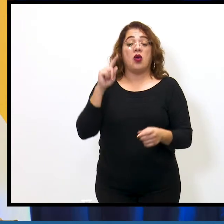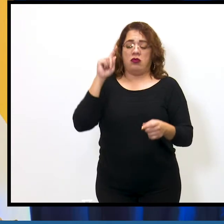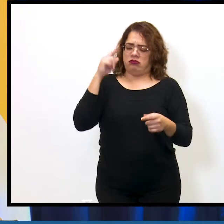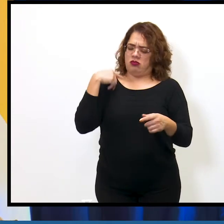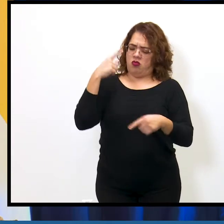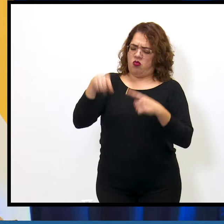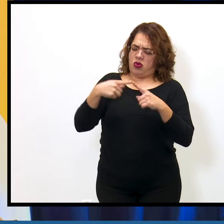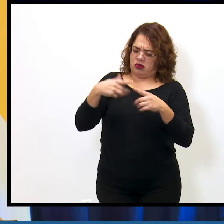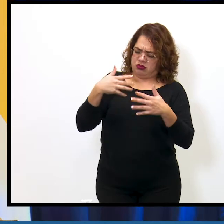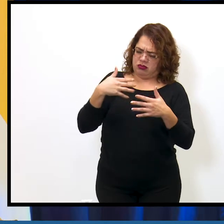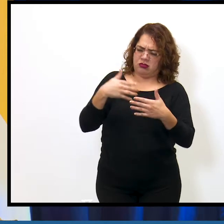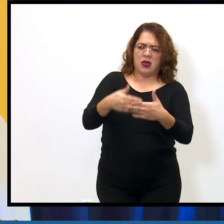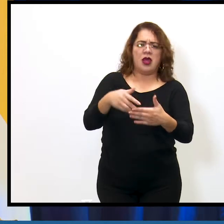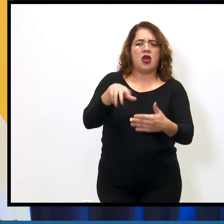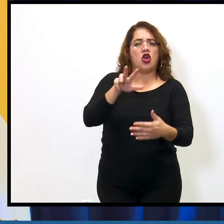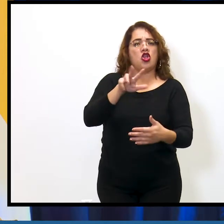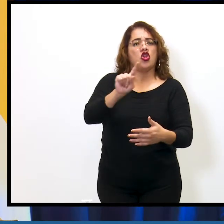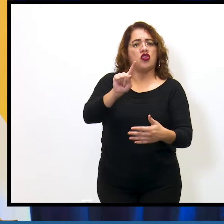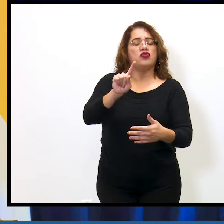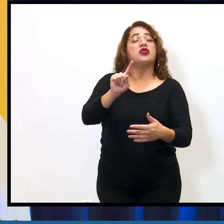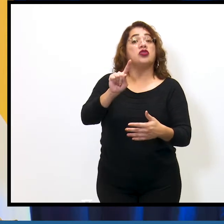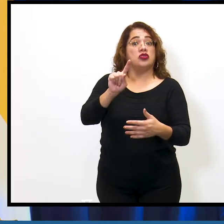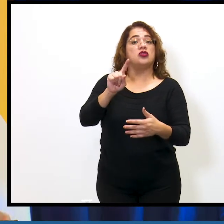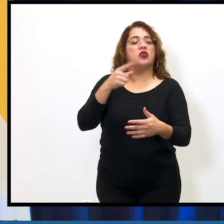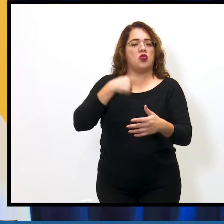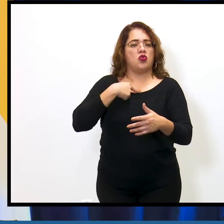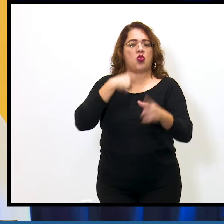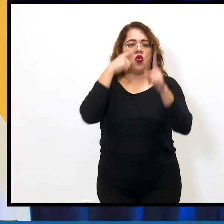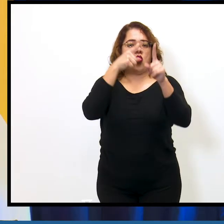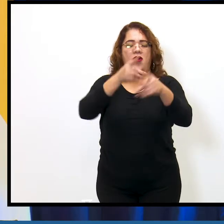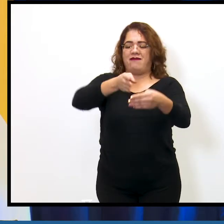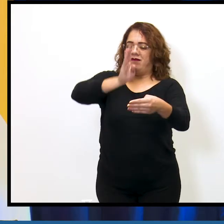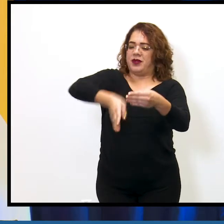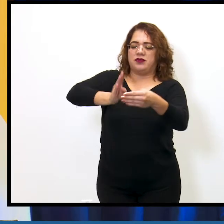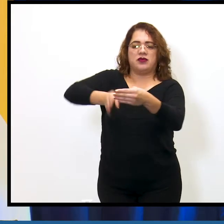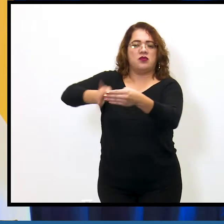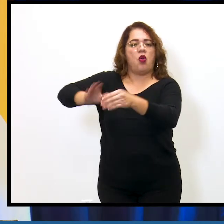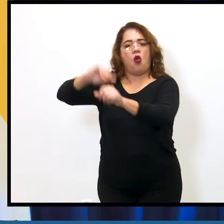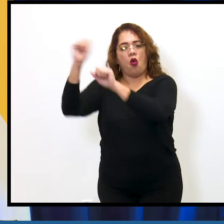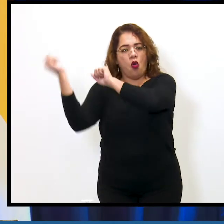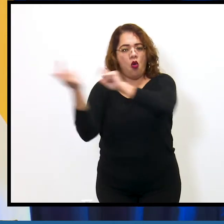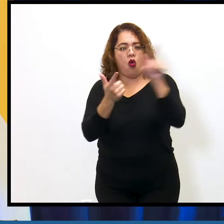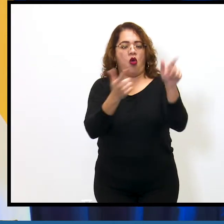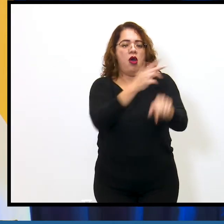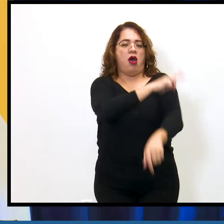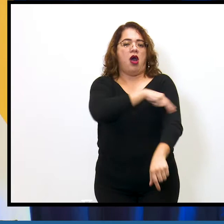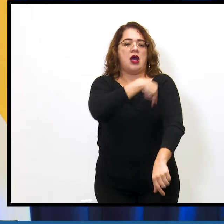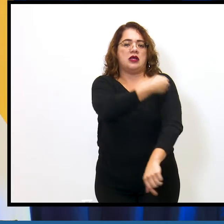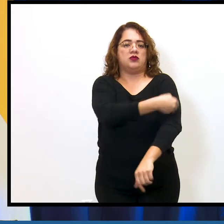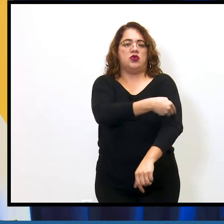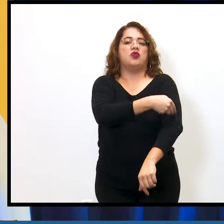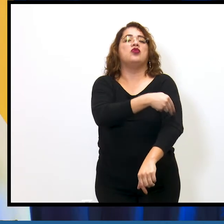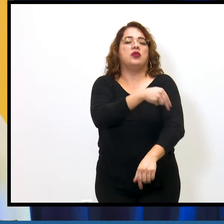have hopefully completed all of our hospital medical personnel and we will have started